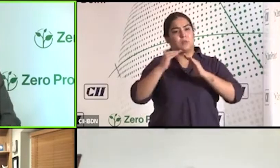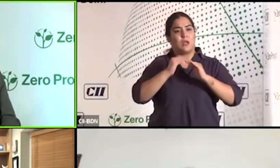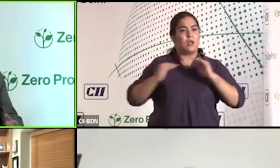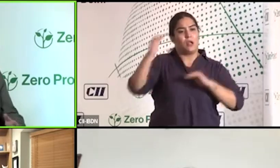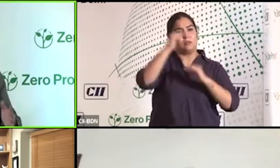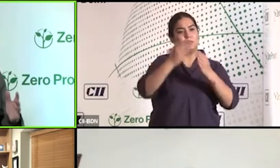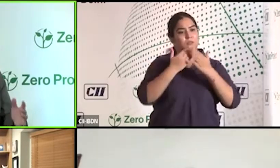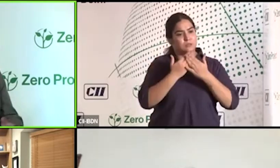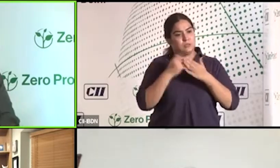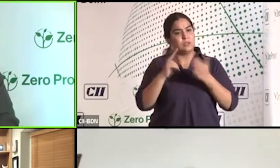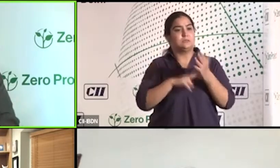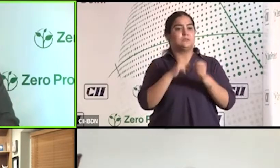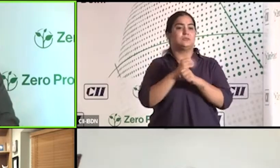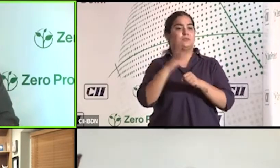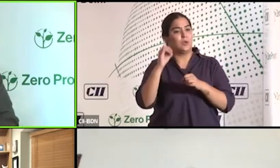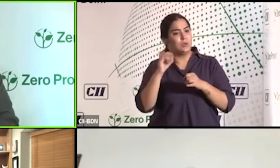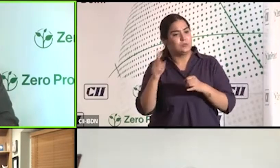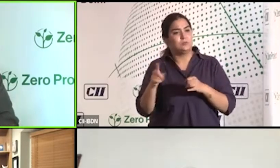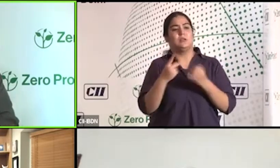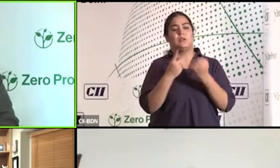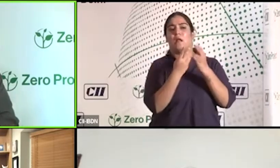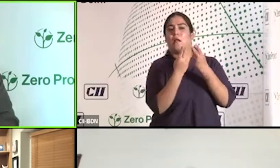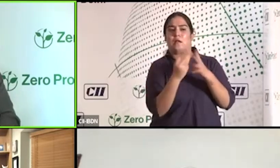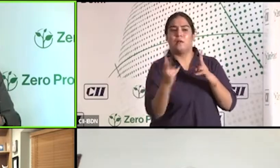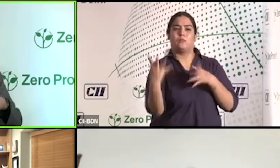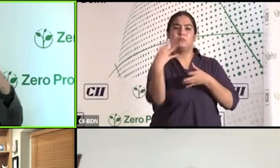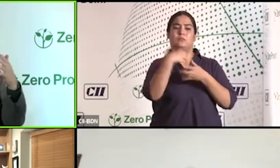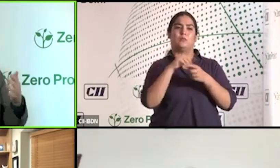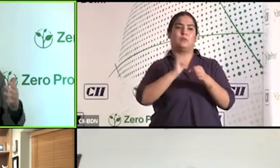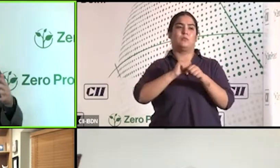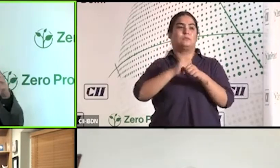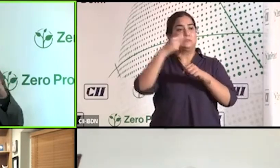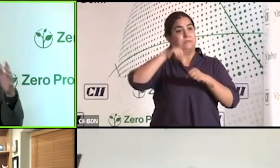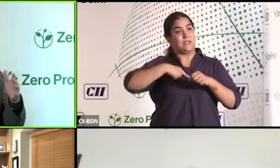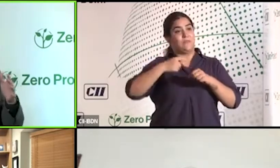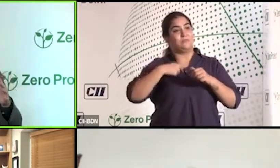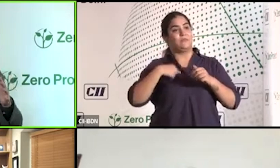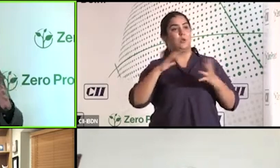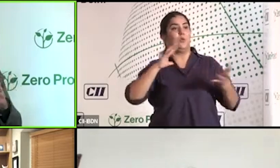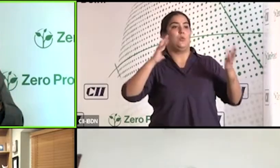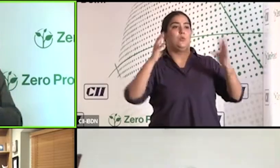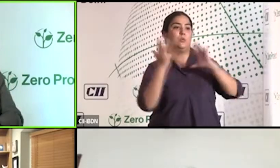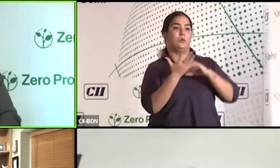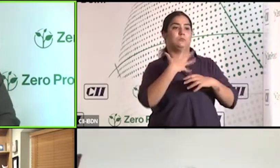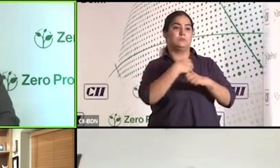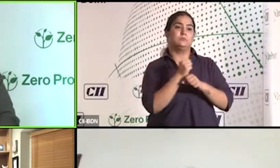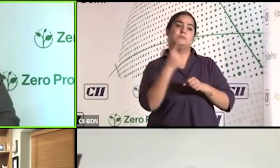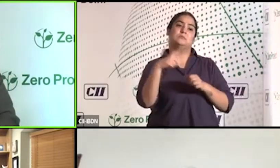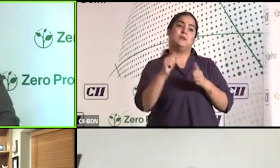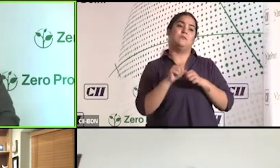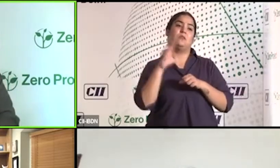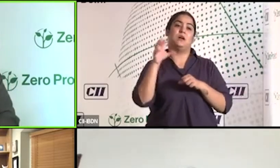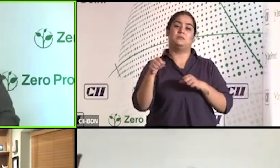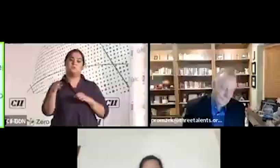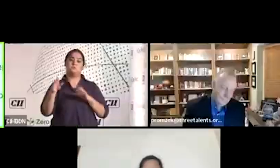NGOs across the world, trying to get to create a world where every disabled person has access competitive, integrated employment.